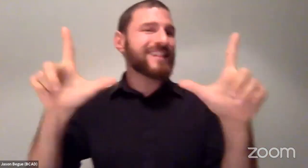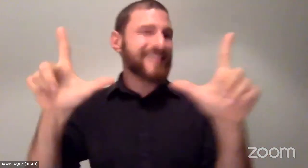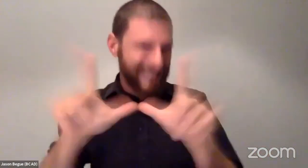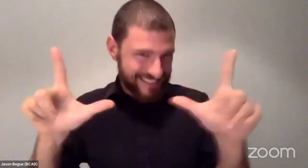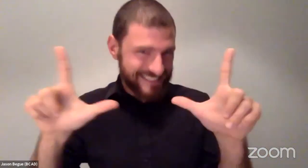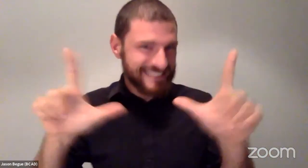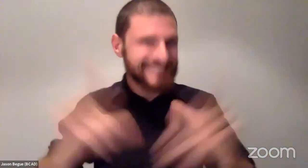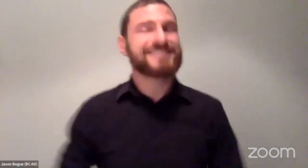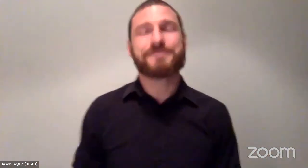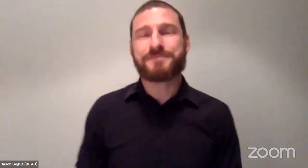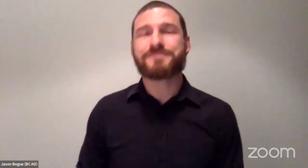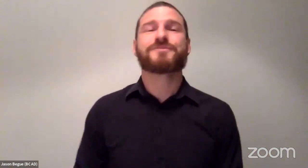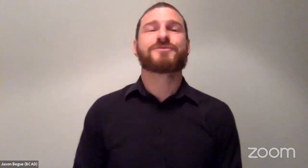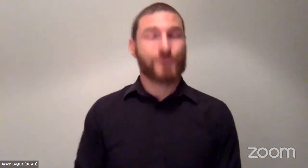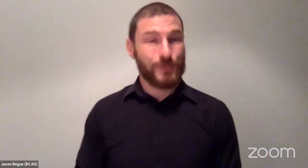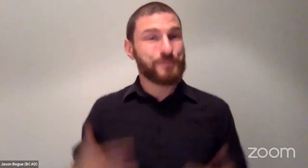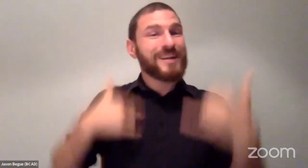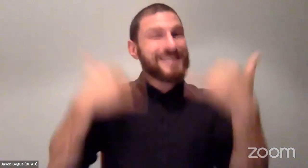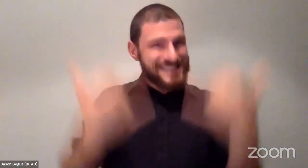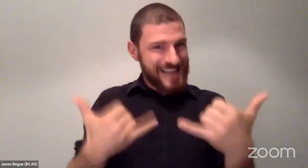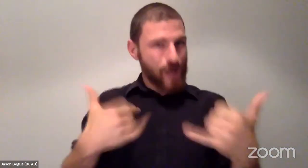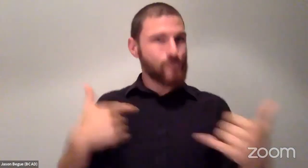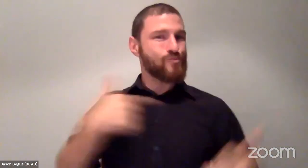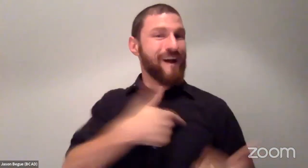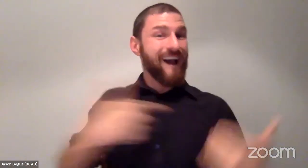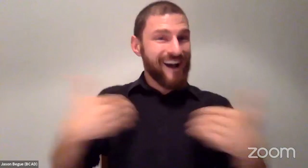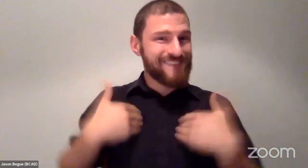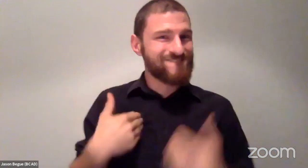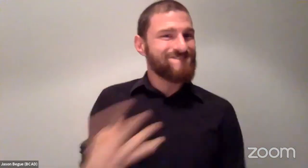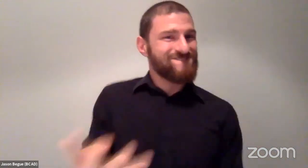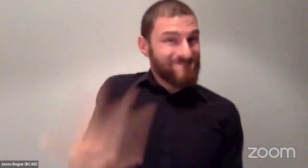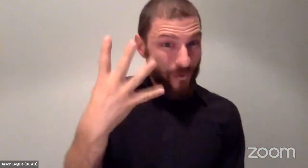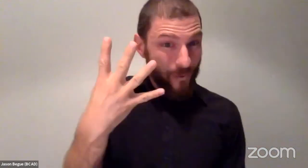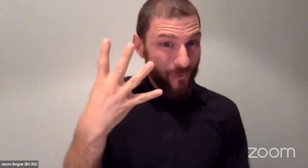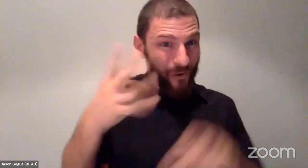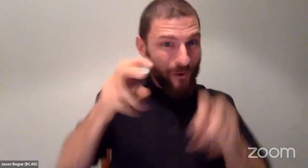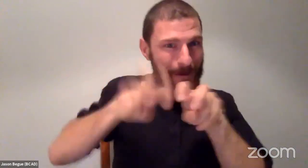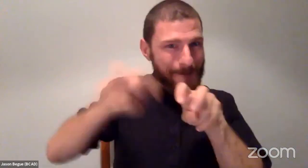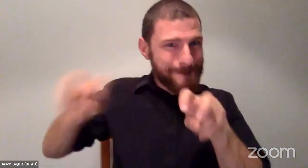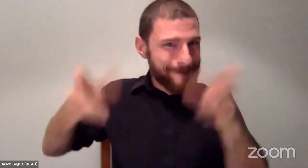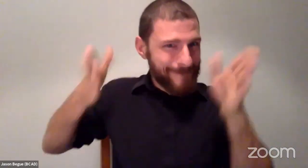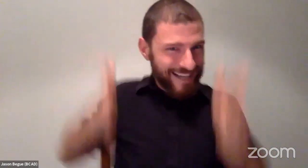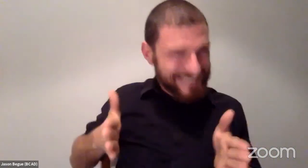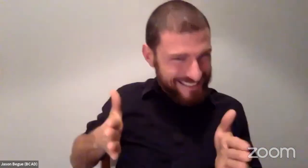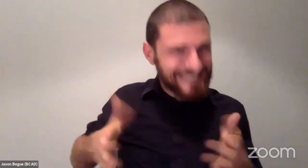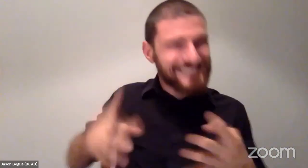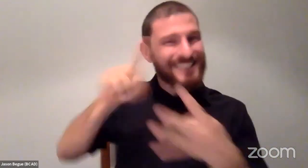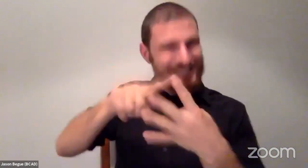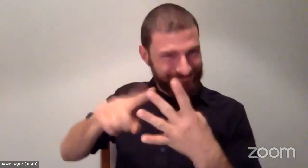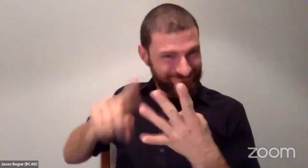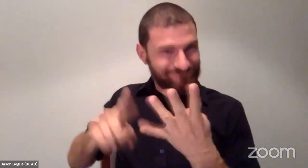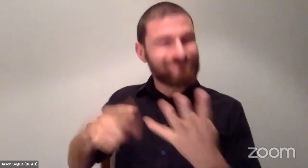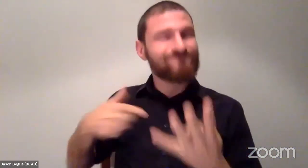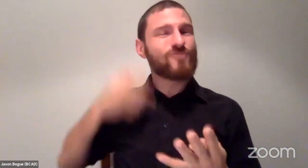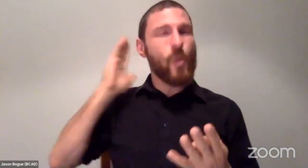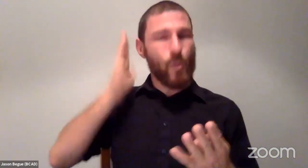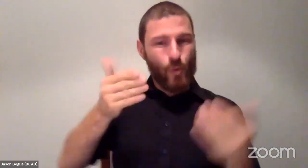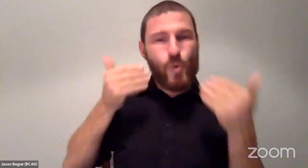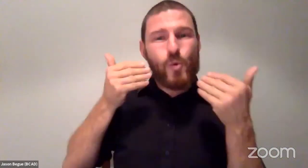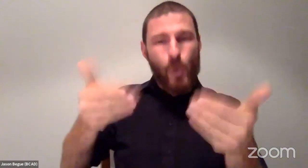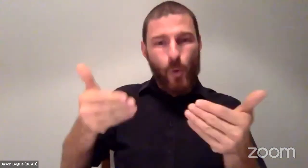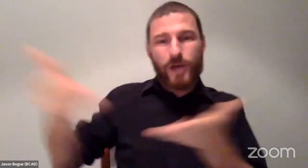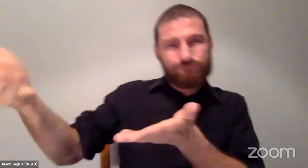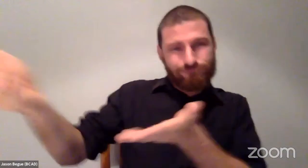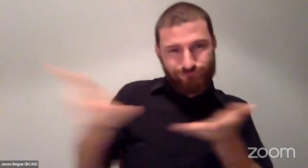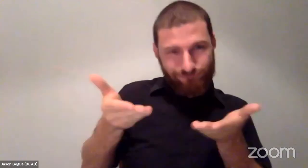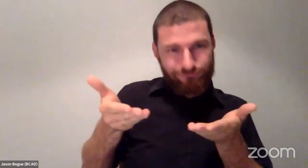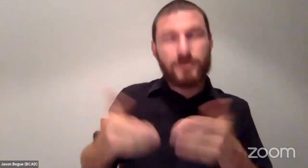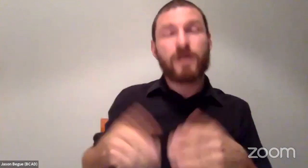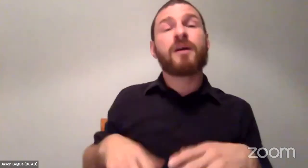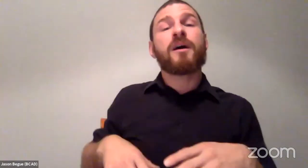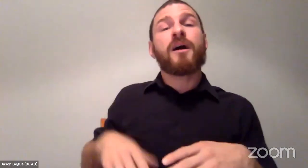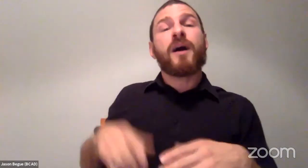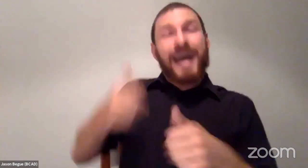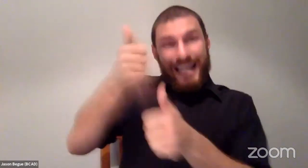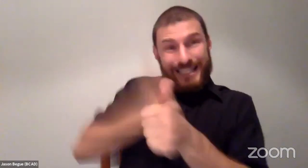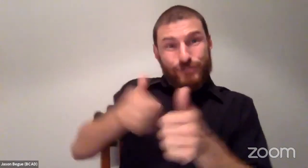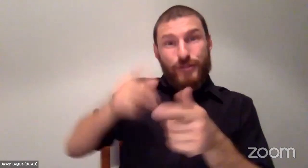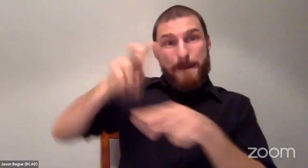topic of sign language interpreter licensure. We have four analysts with us this evening,